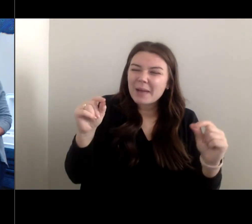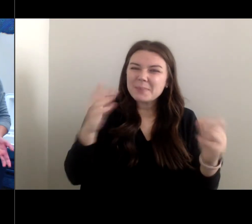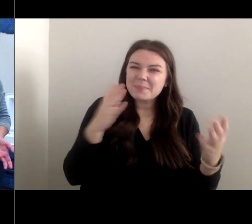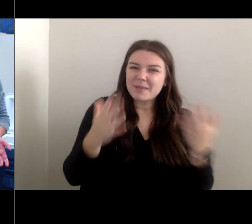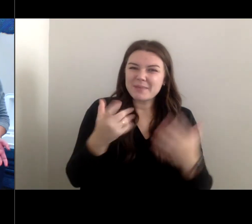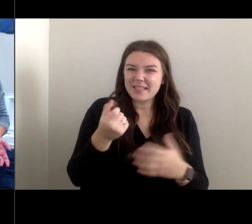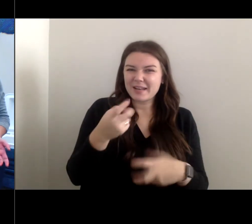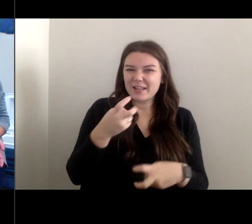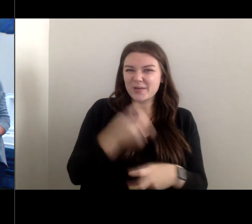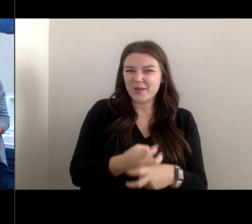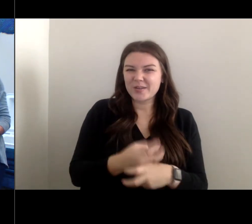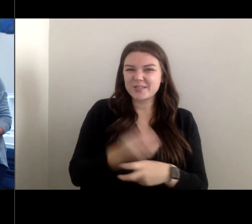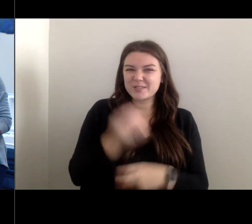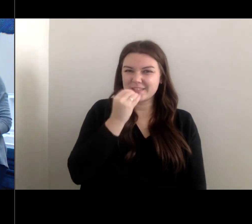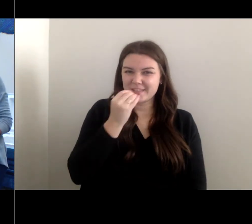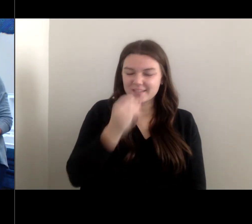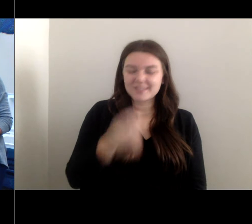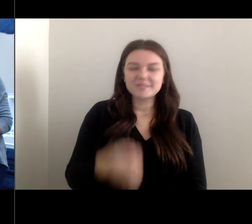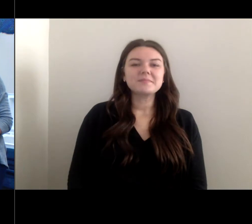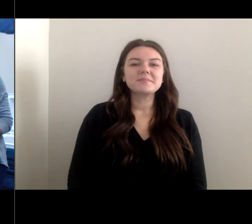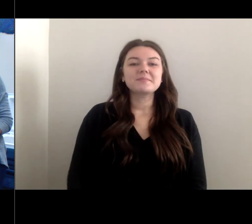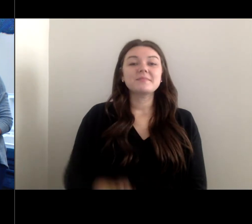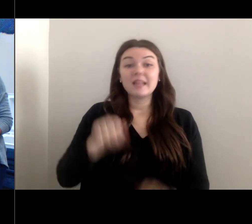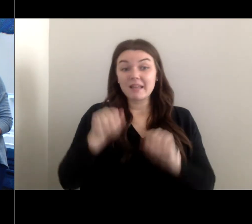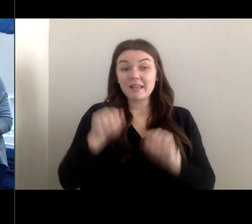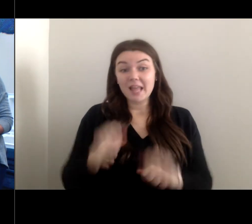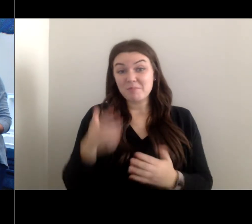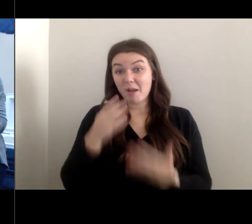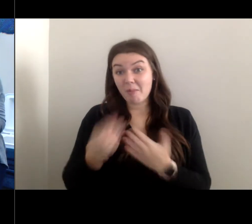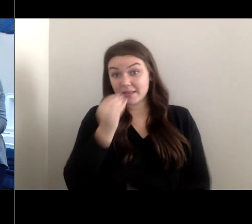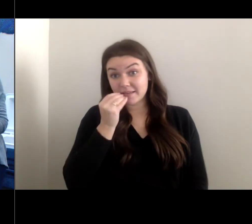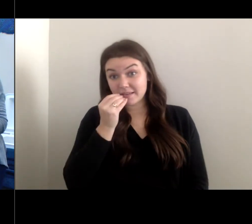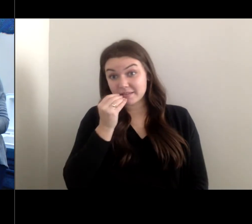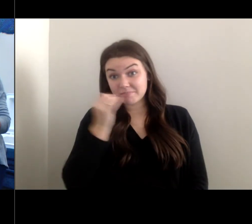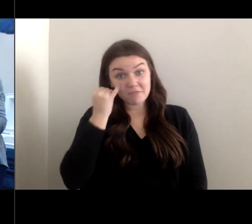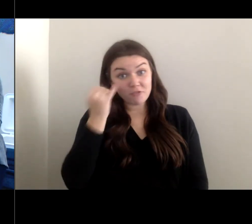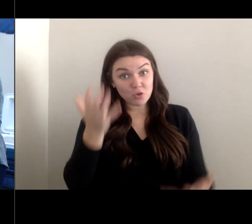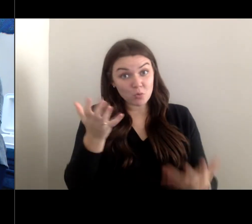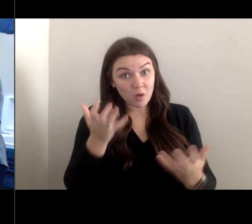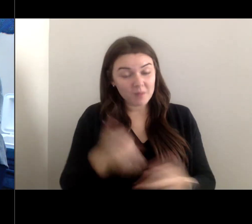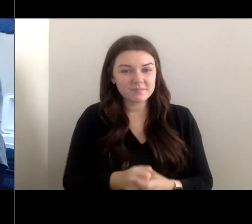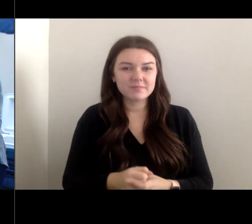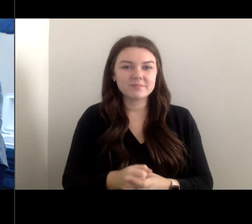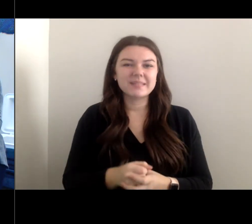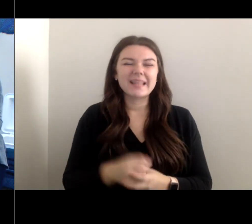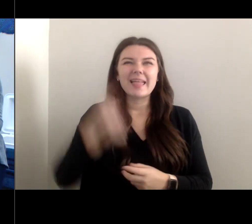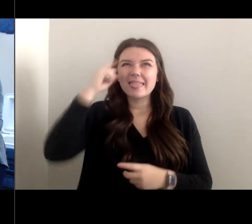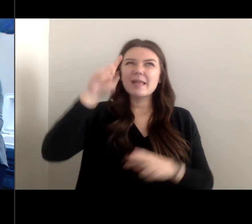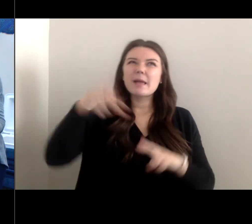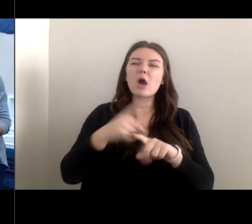So you could probably eat all the crab if you wanted to, but think about when you eat a crab, and you have to crack open all their legs,